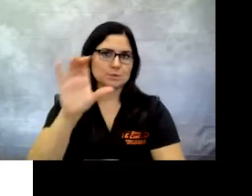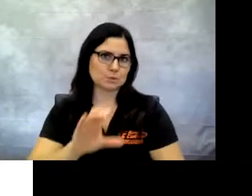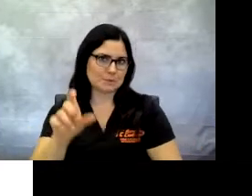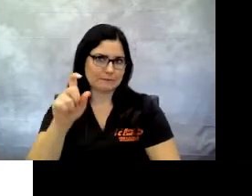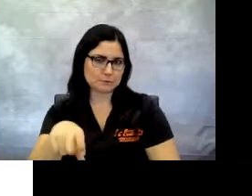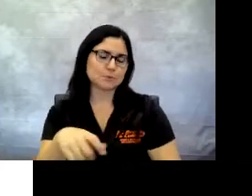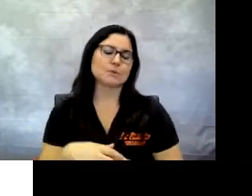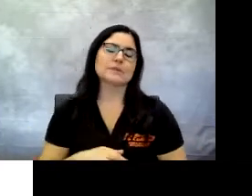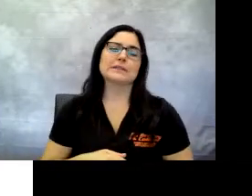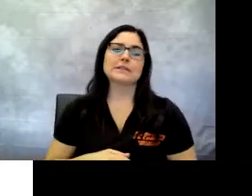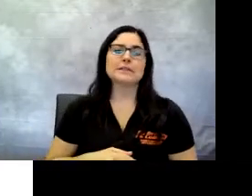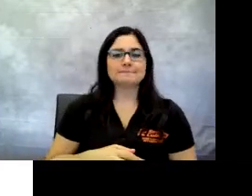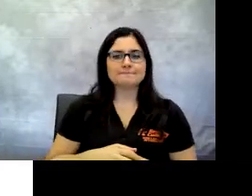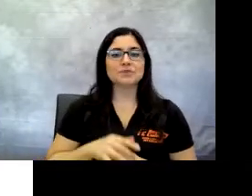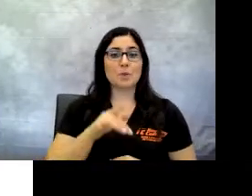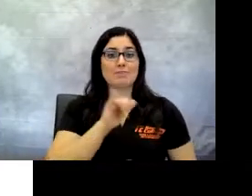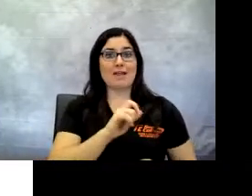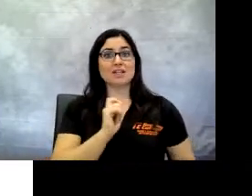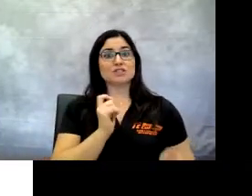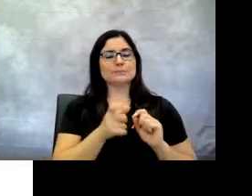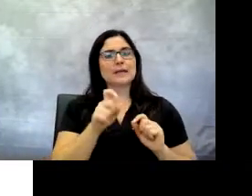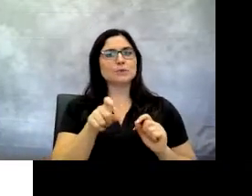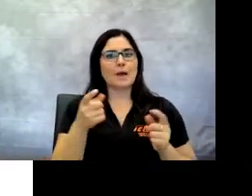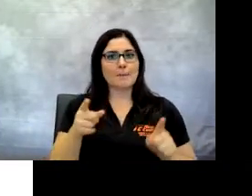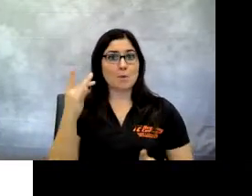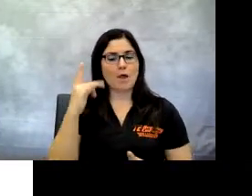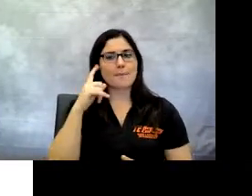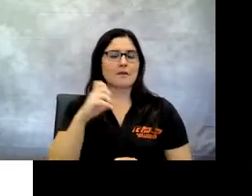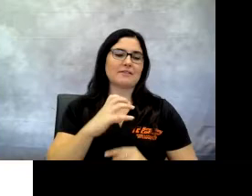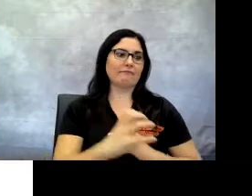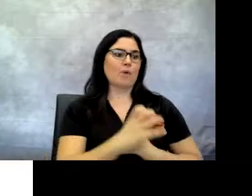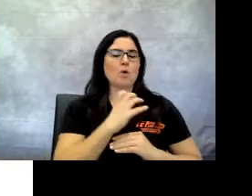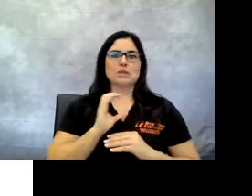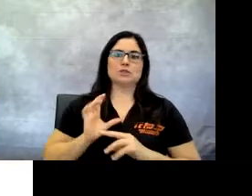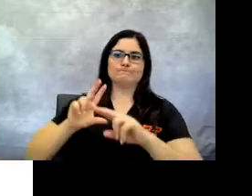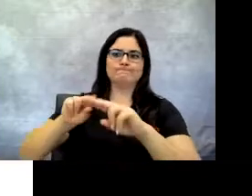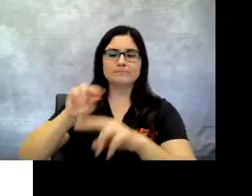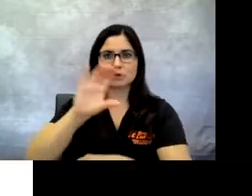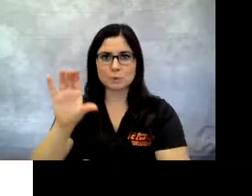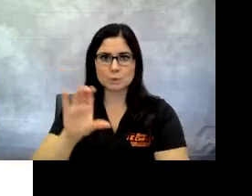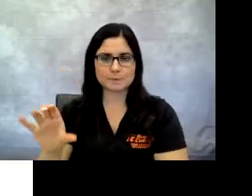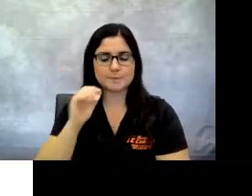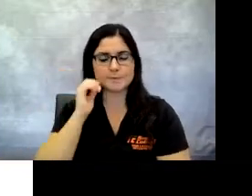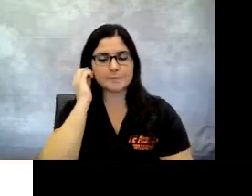A adjustment that took place then that shifted the way that we think, shifted the way that. We think about our work.